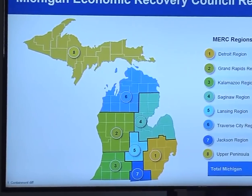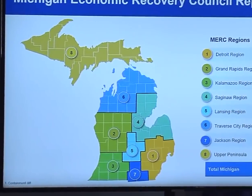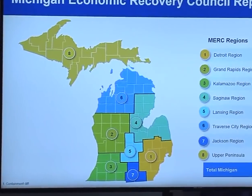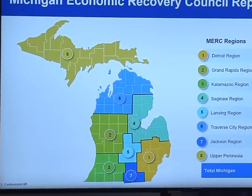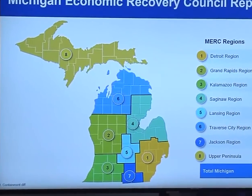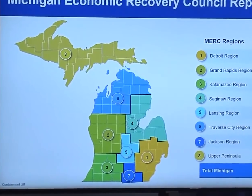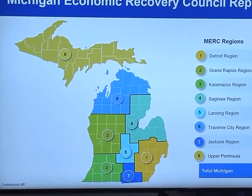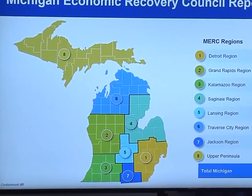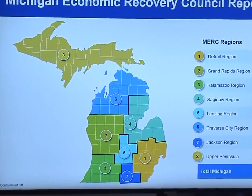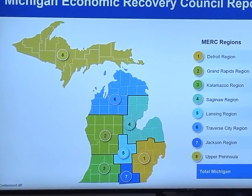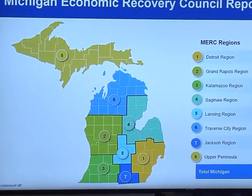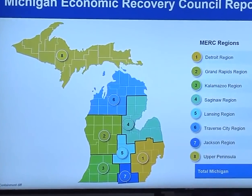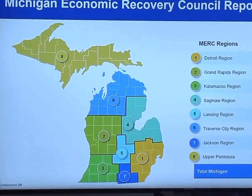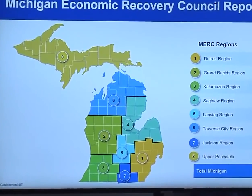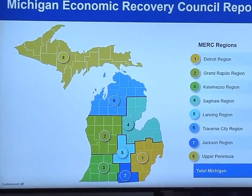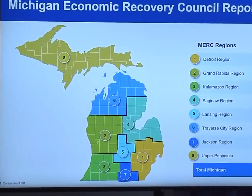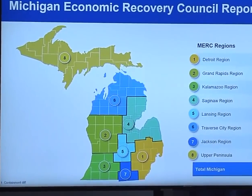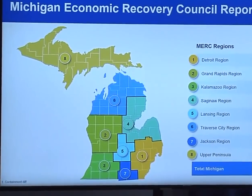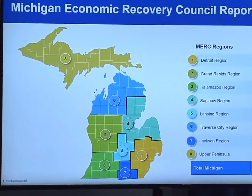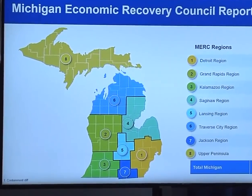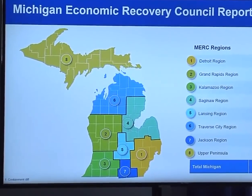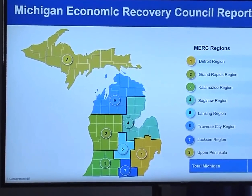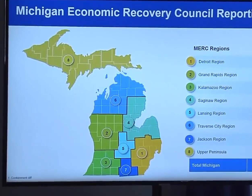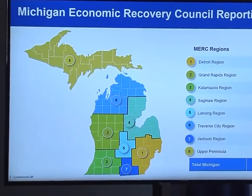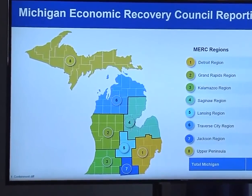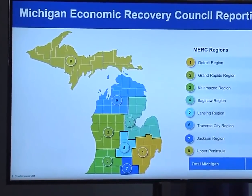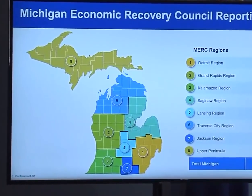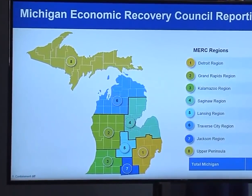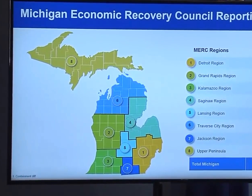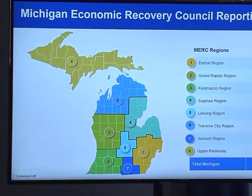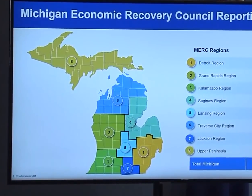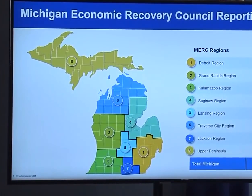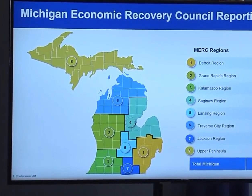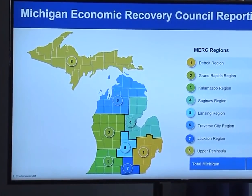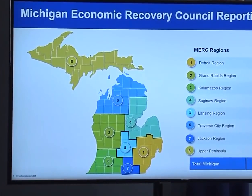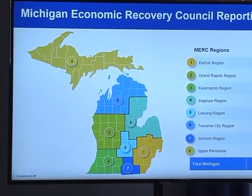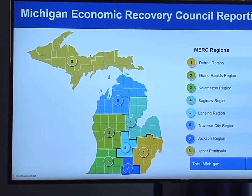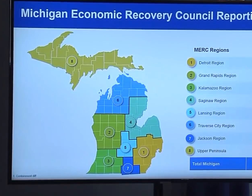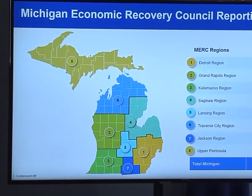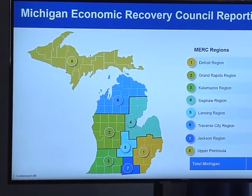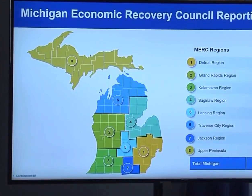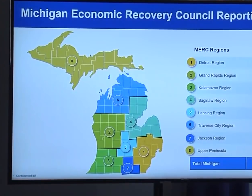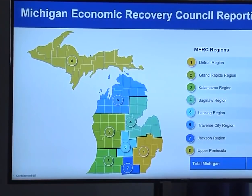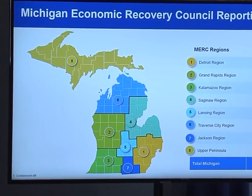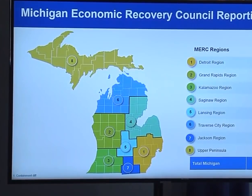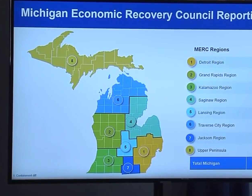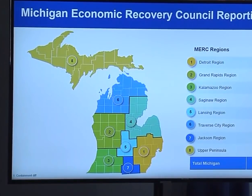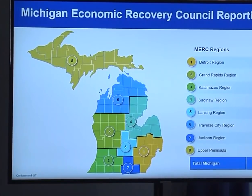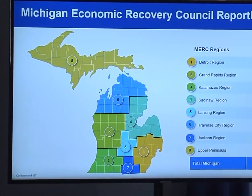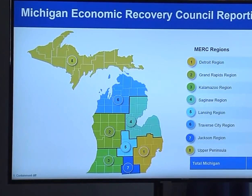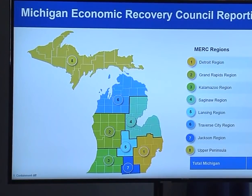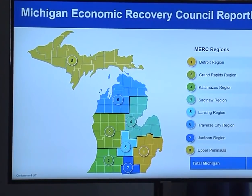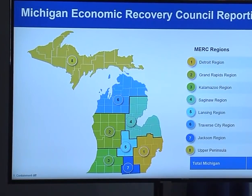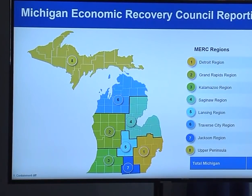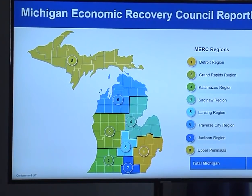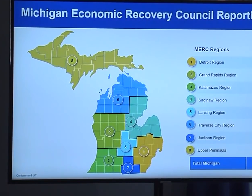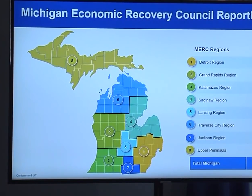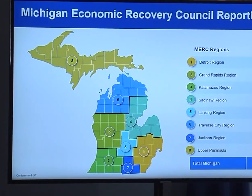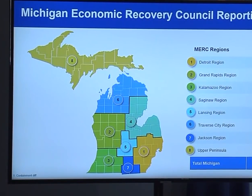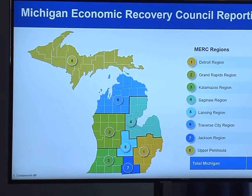SUGGESTSES HOW OUR WORK FORCE TRAVELS FROM HOME TO WORK AND BACK. AND LASTLY THIS ALOES THE STATE TO BE DIVIDED UP INTO WHAT IS